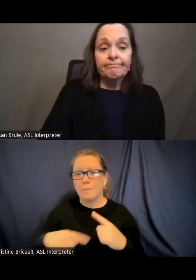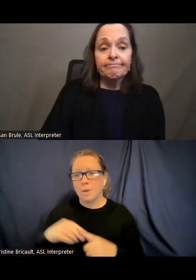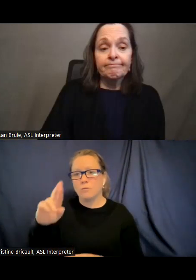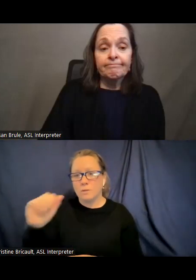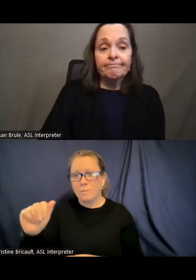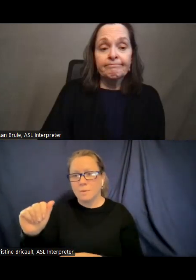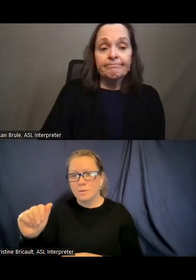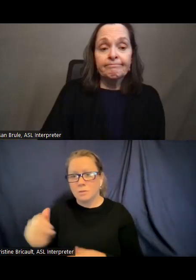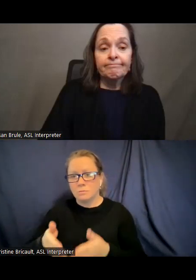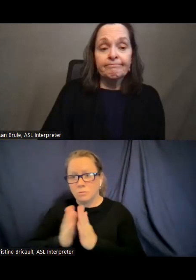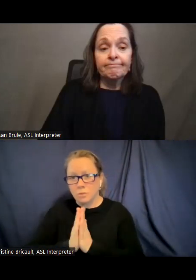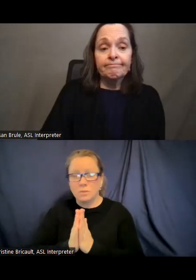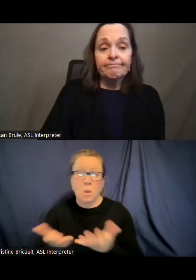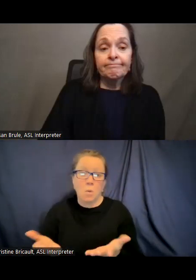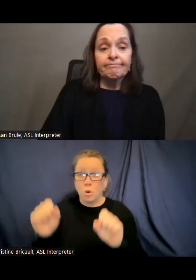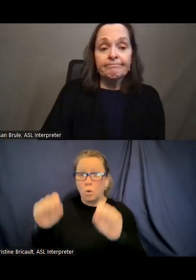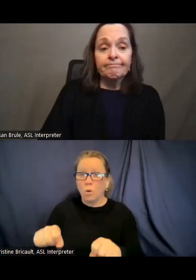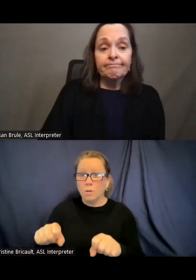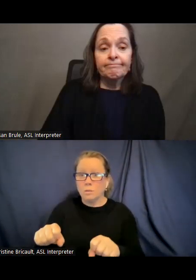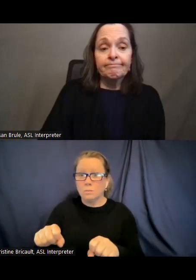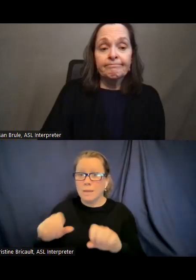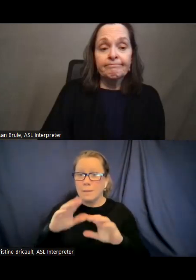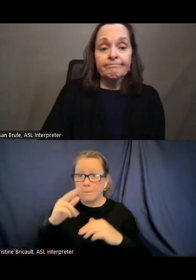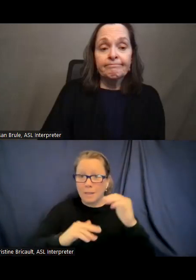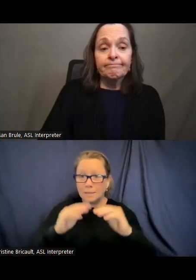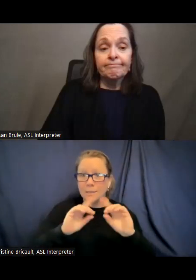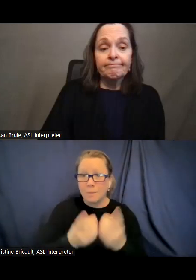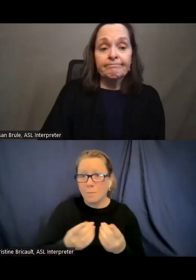So it could be a Building Department. We do see that in a lot of municipalities.